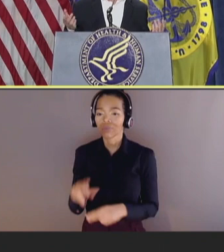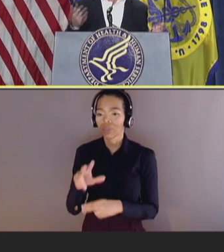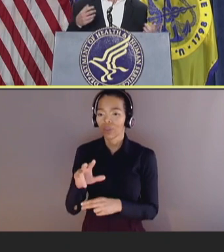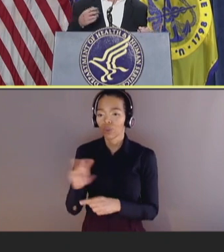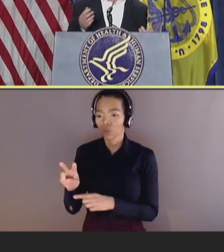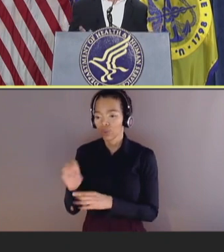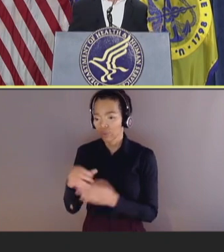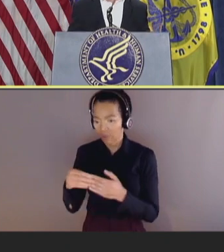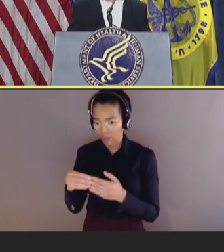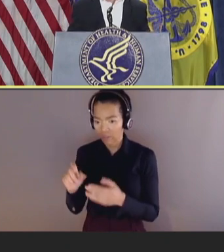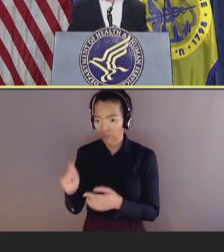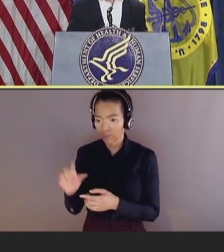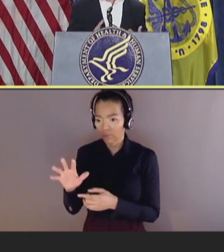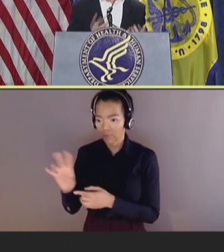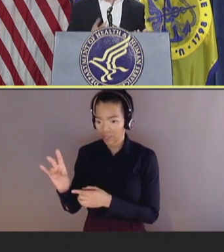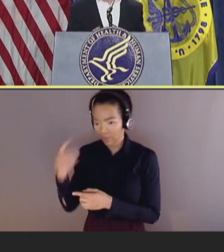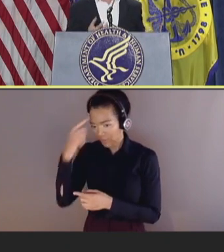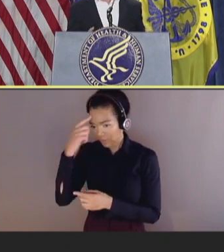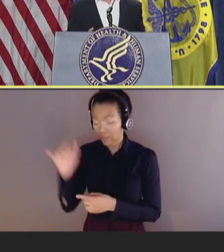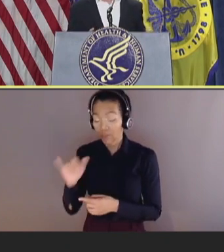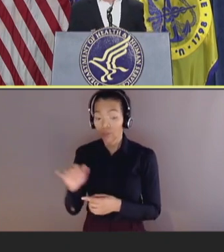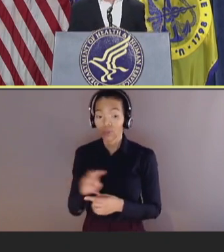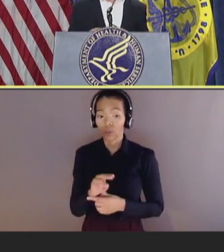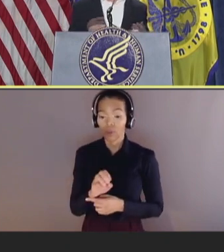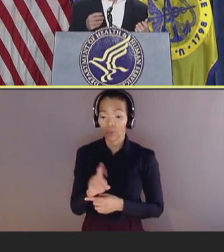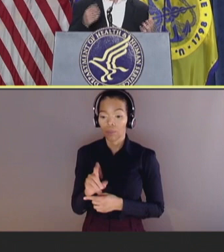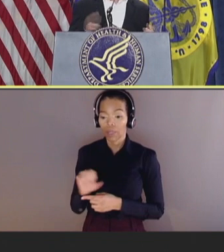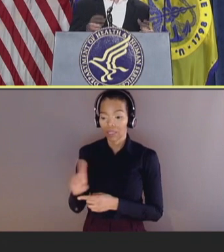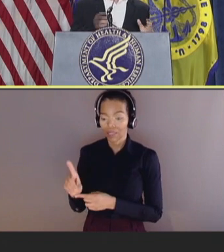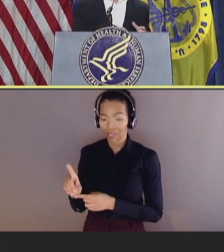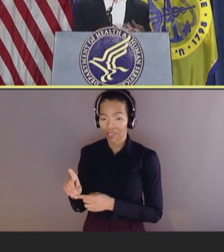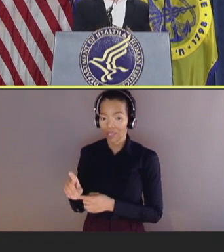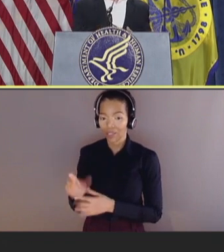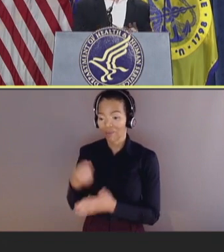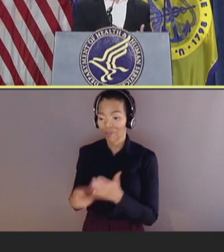And then we could also see that Medicaid fee-for-service, every single state in this